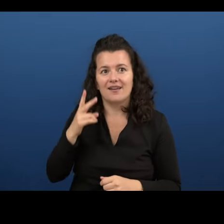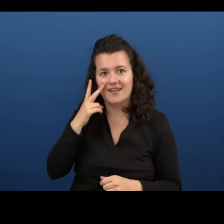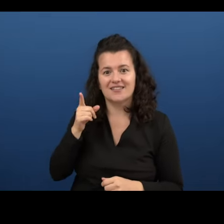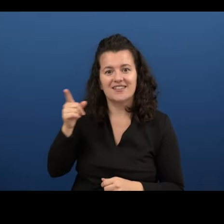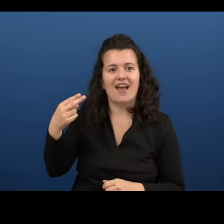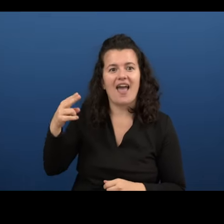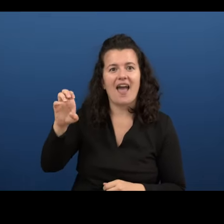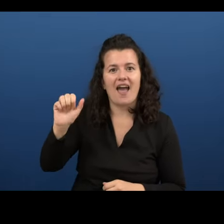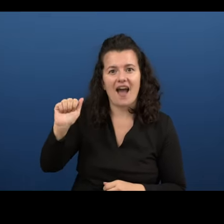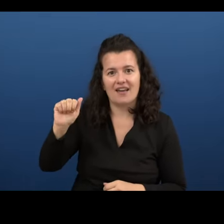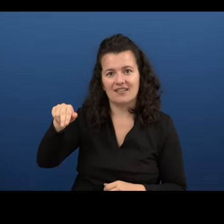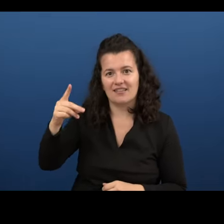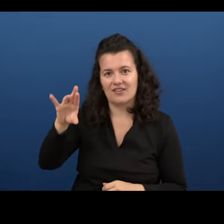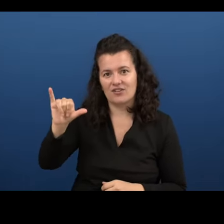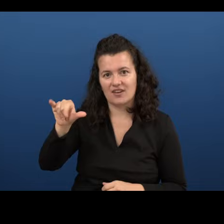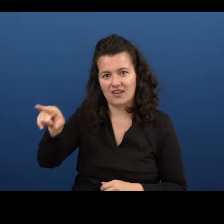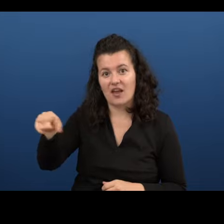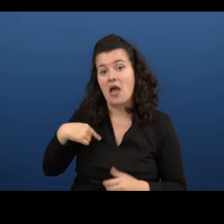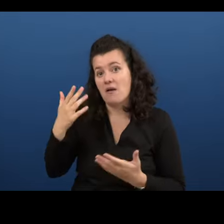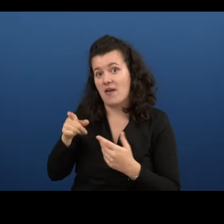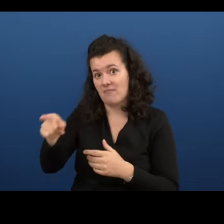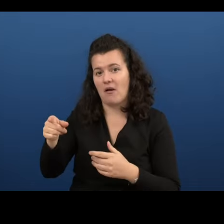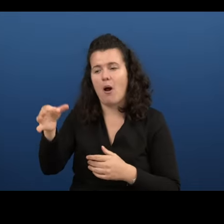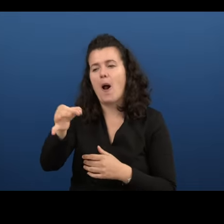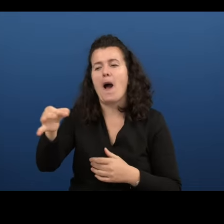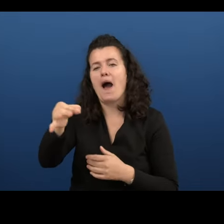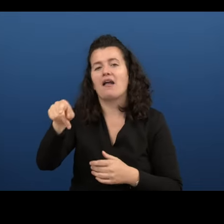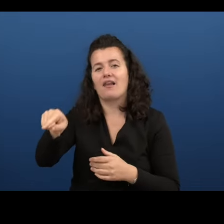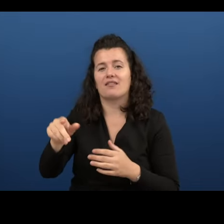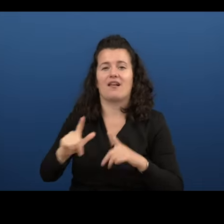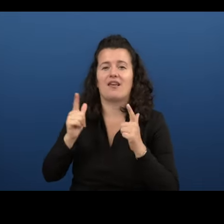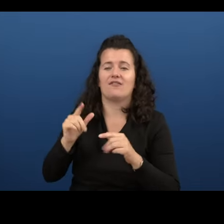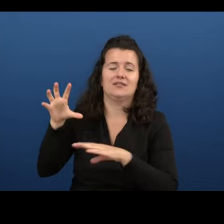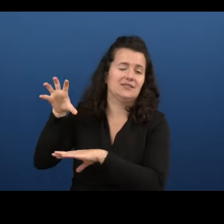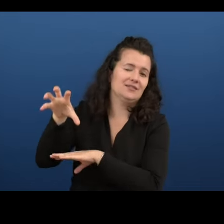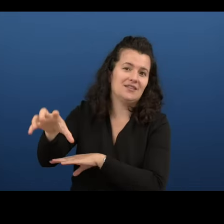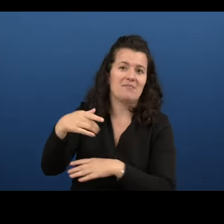12:31:34 hopefully get some nice food there too, will definitely go for lunch now, since